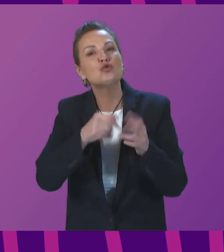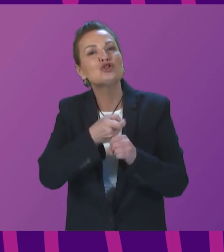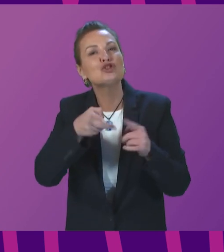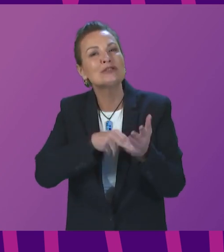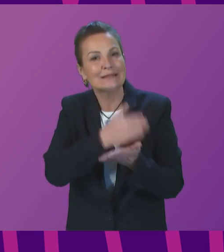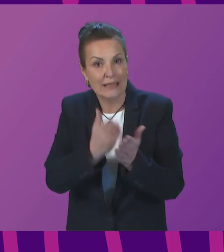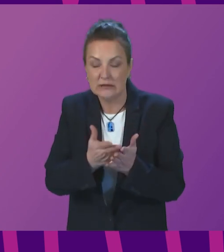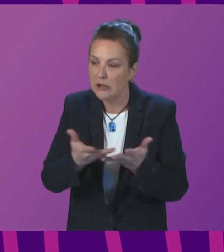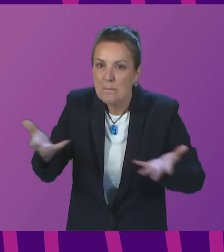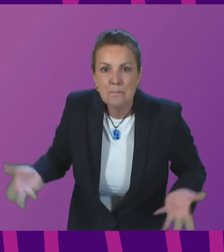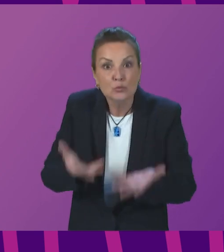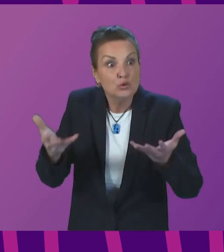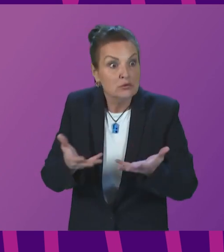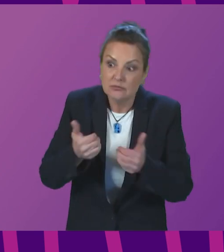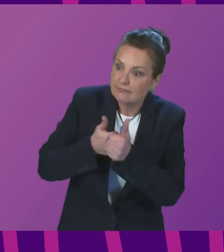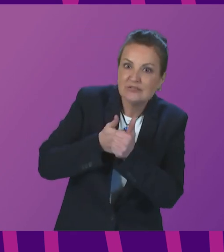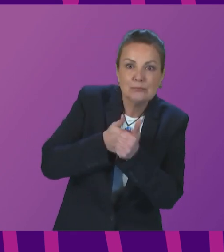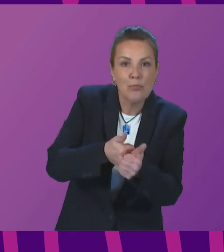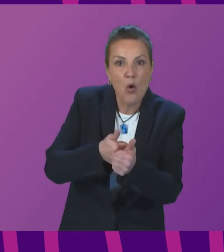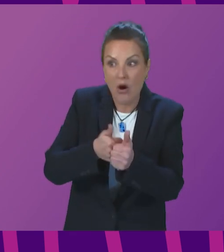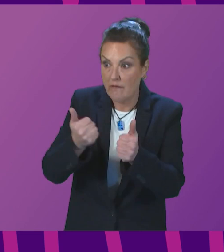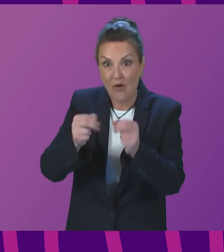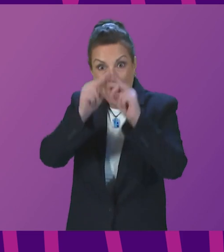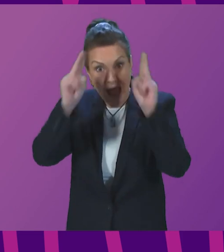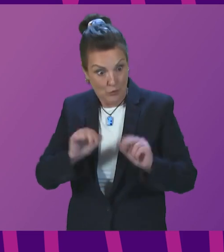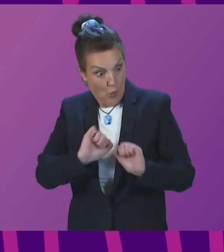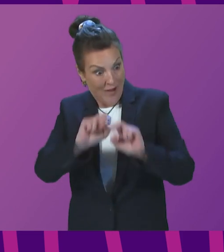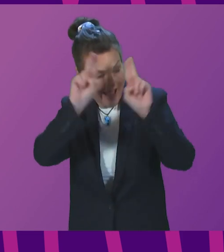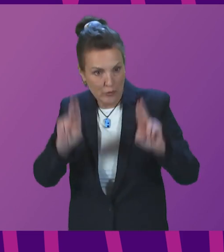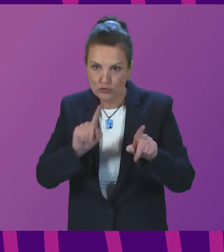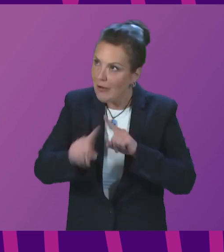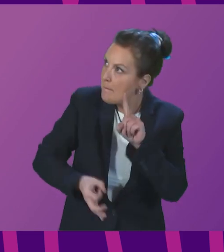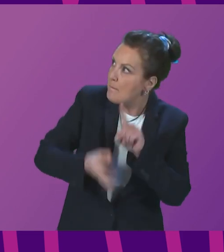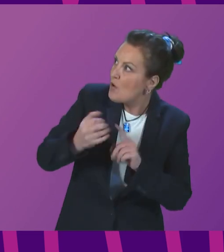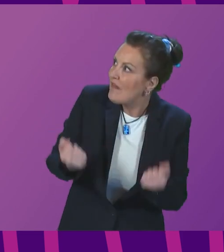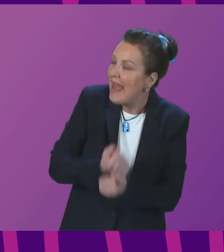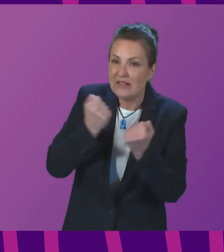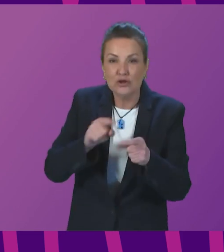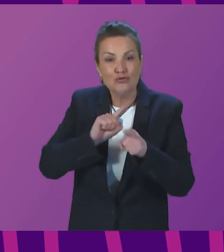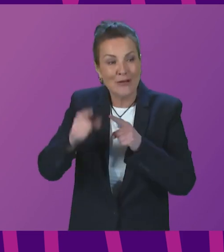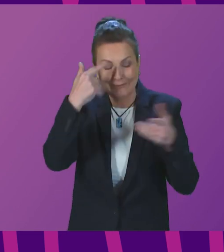support for households to improve their own energy efficiency and to transition away from fossil fuel heating.